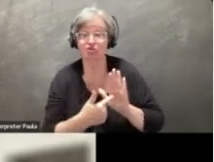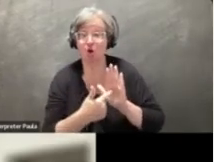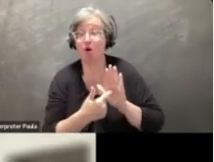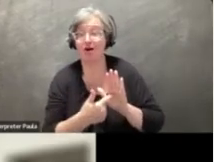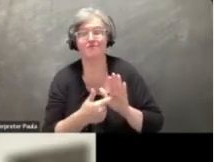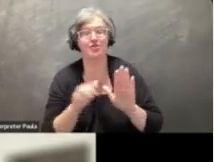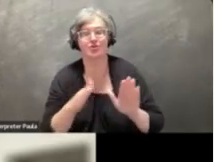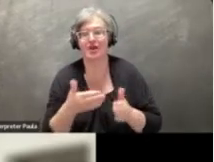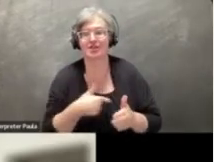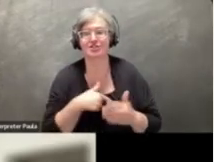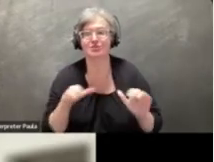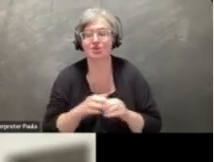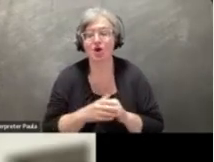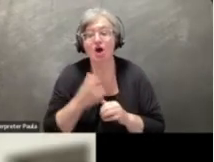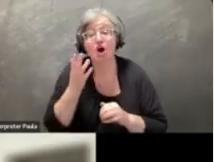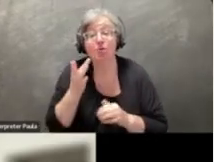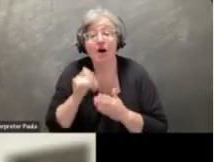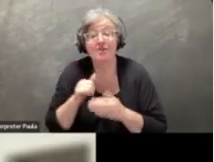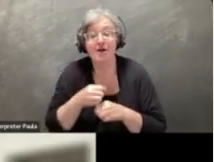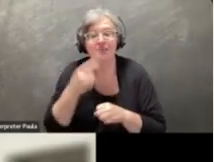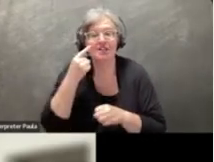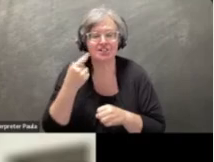doing and why it makes sense. So we really want to look at that.